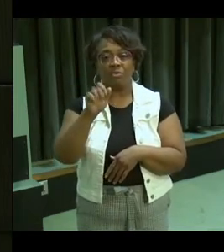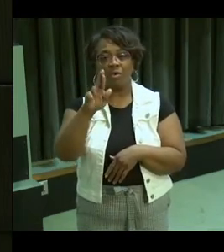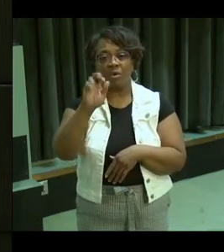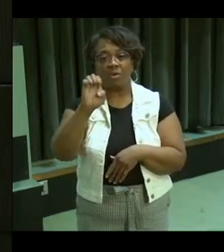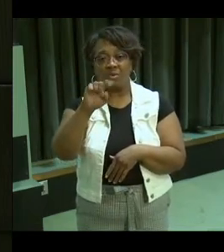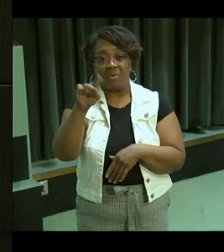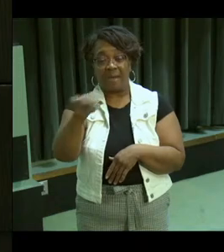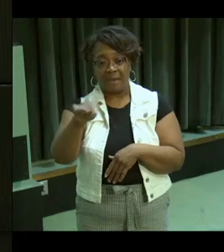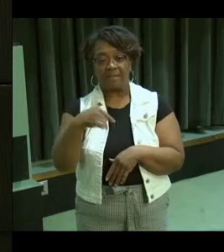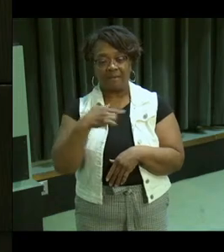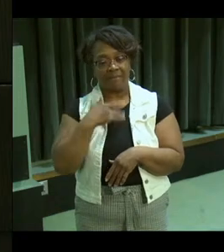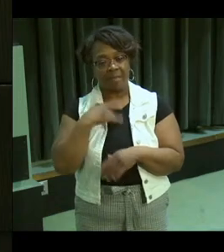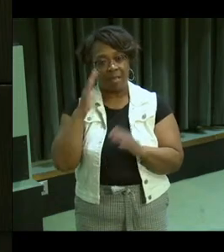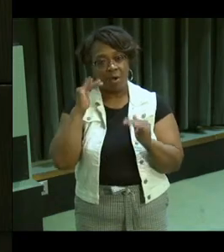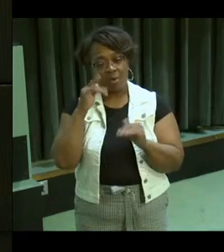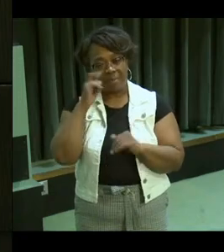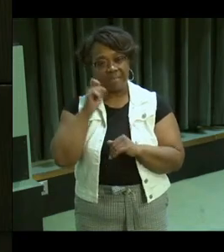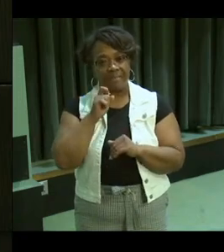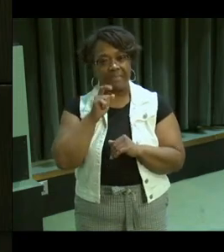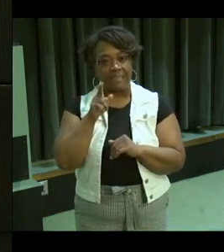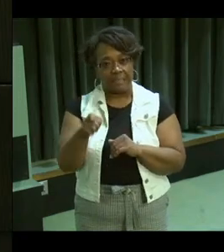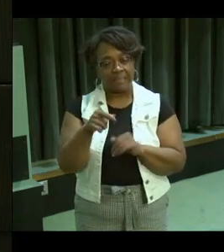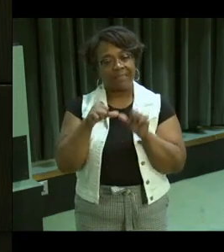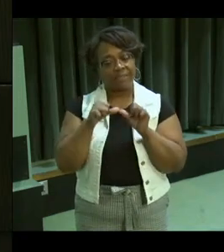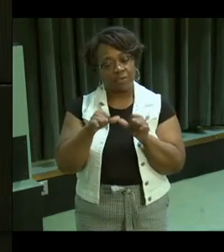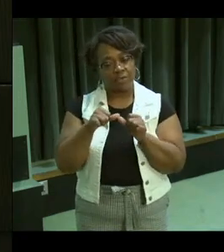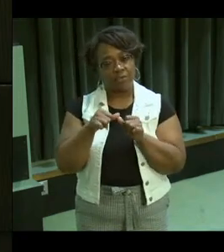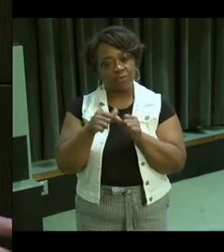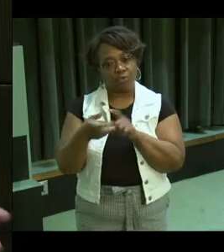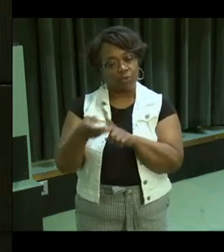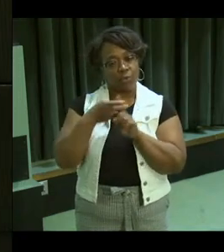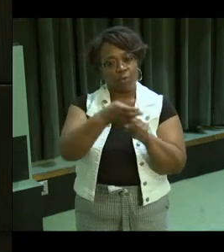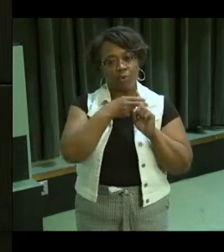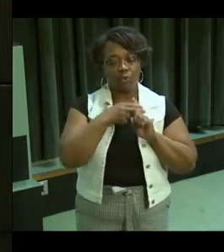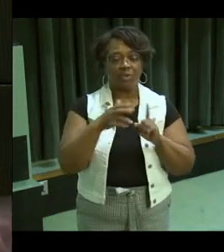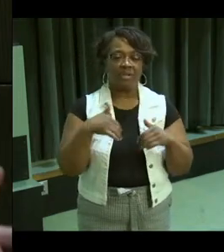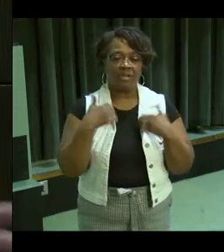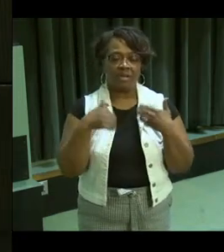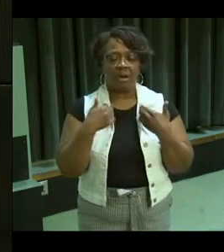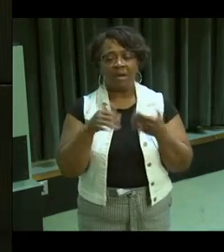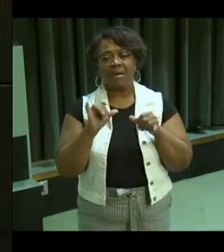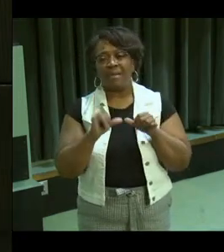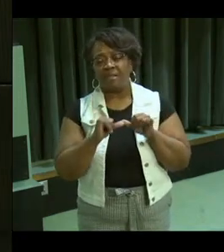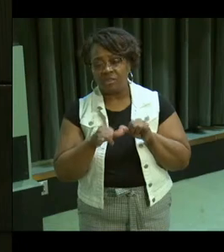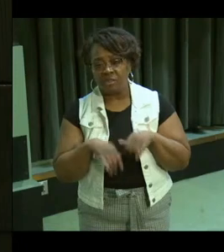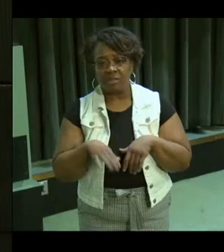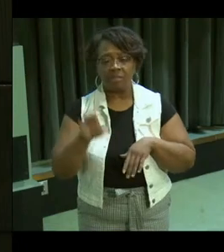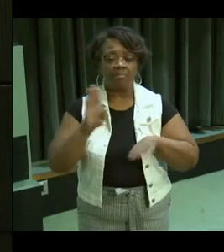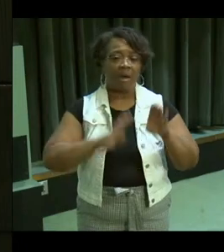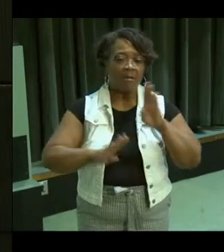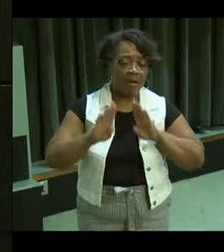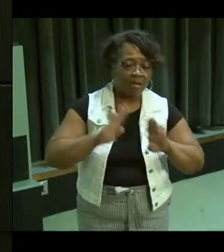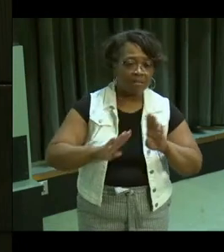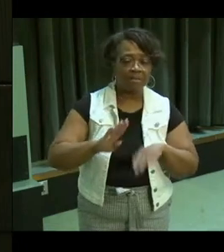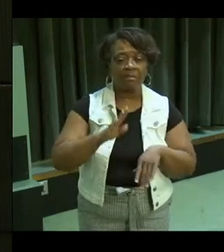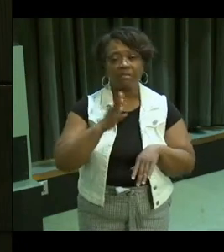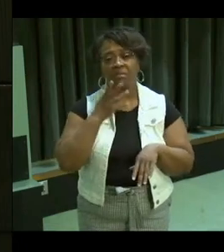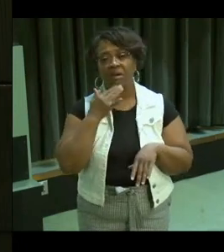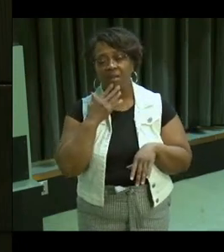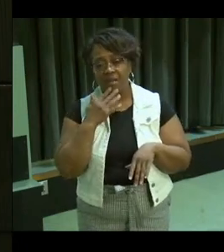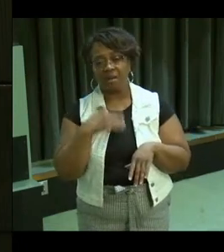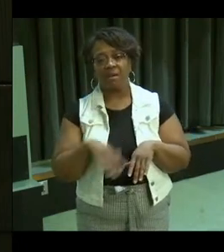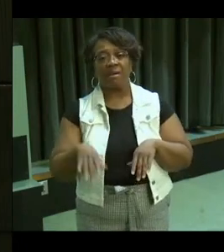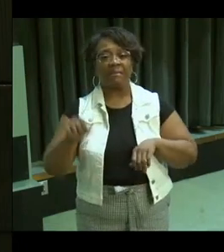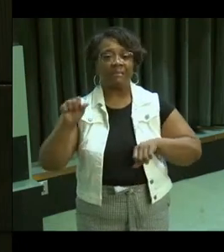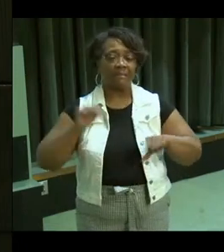recruit, young, you know,